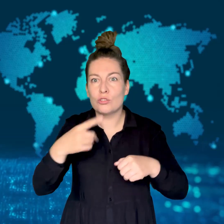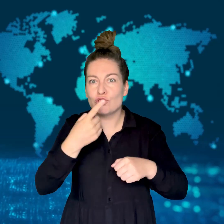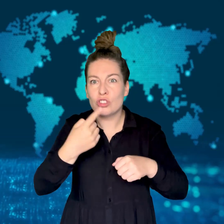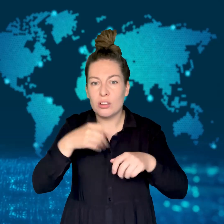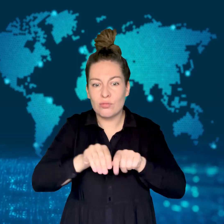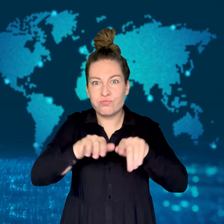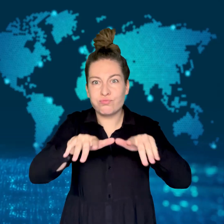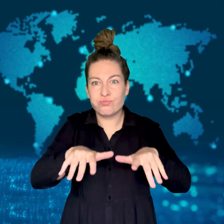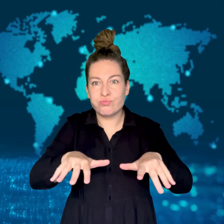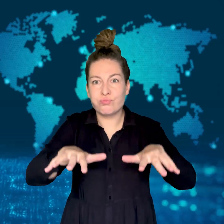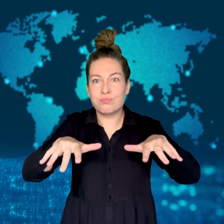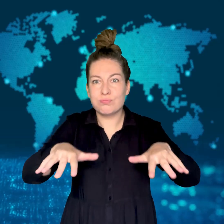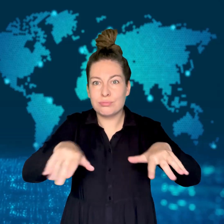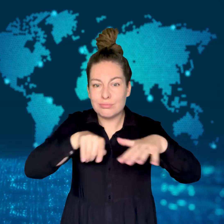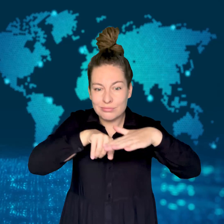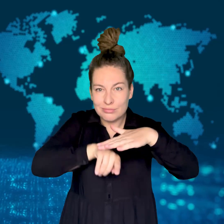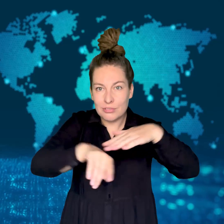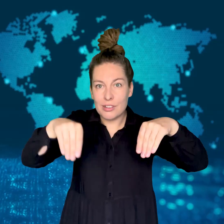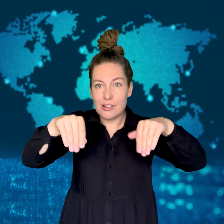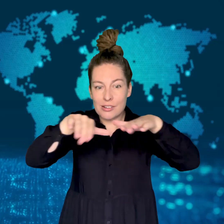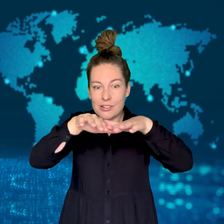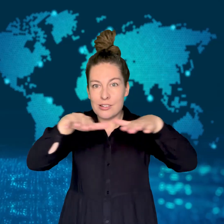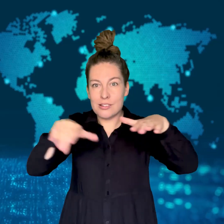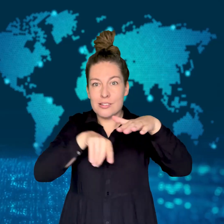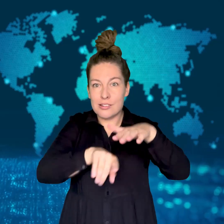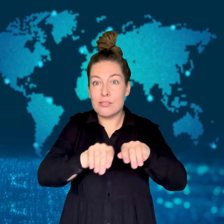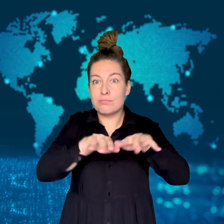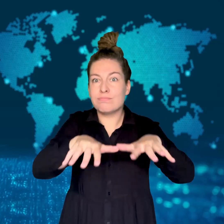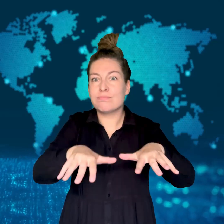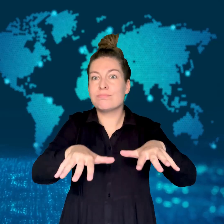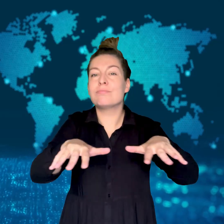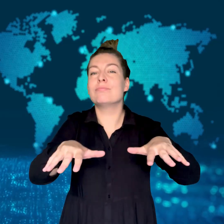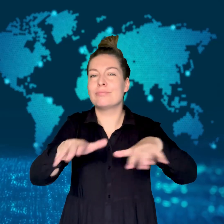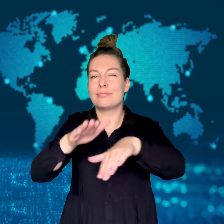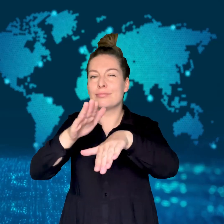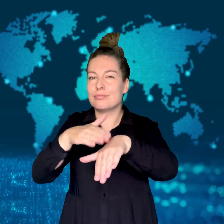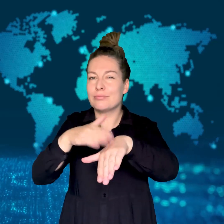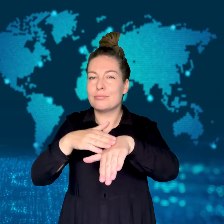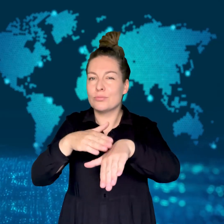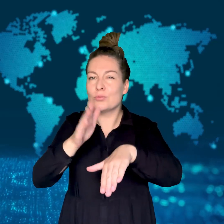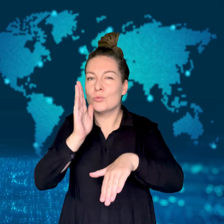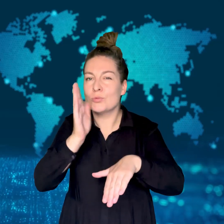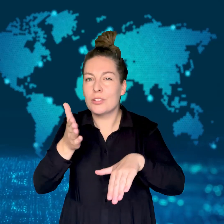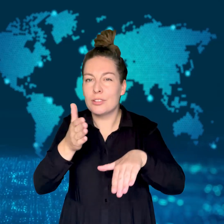The eruption was first noted at around 5pm, when lava